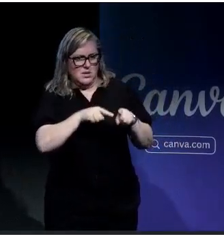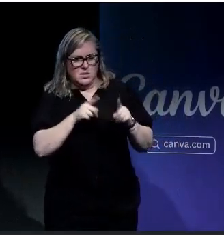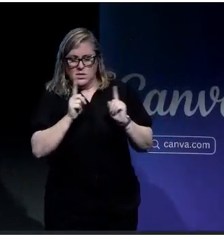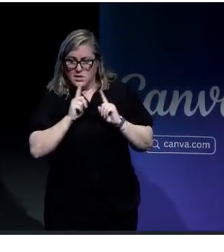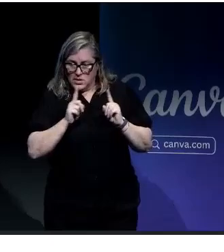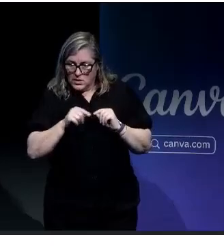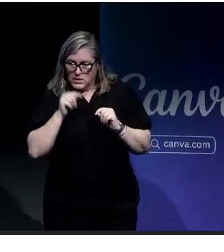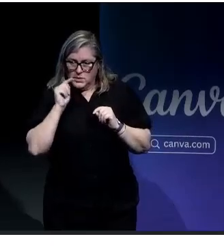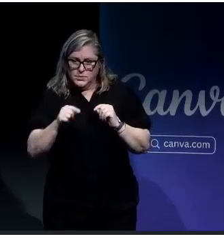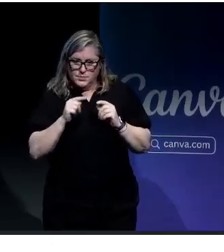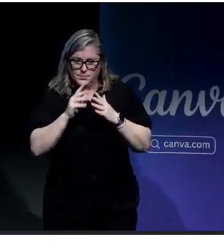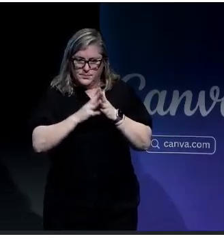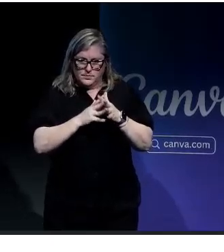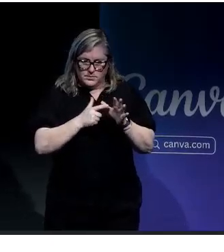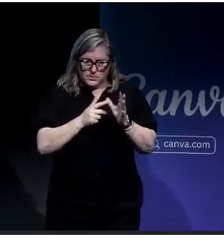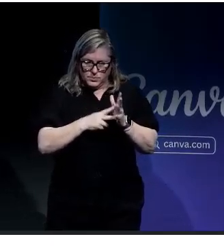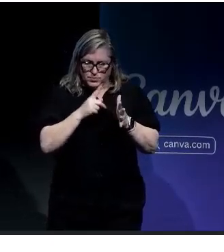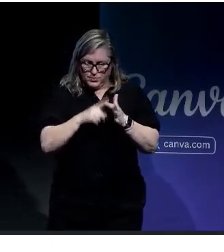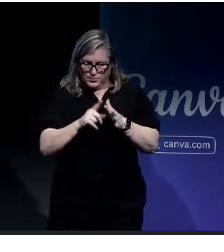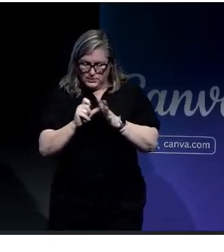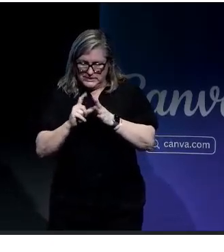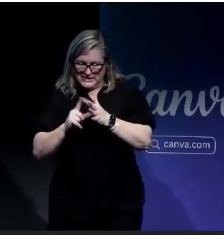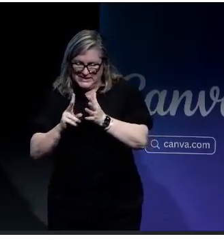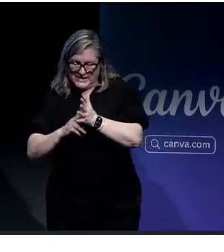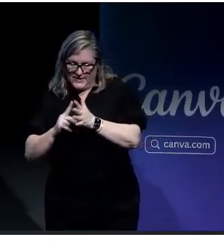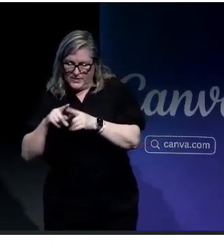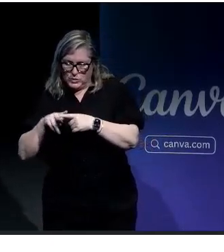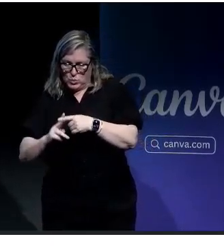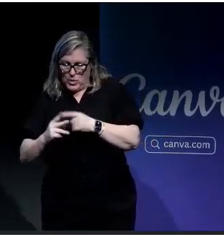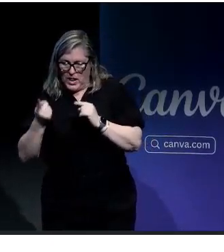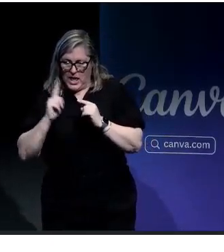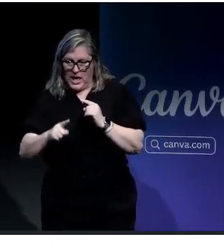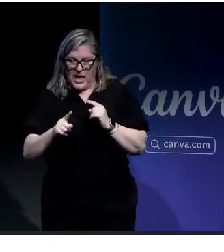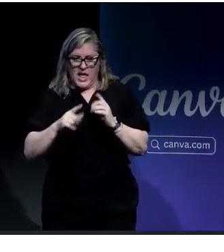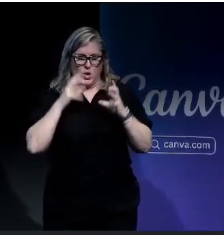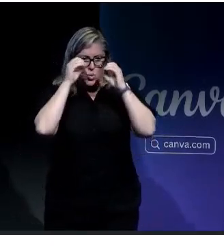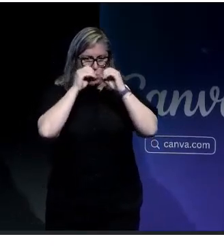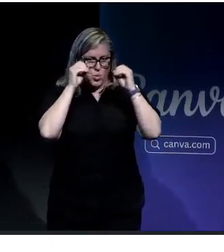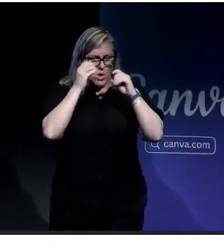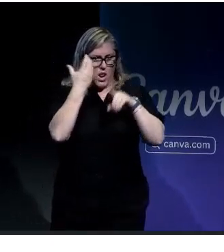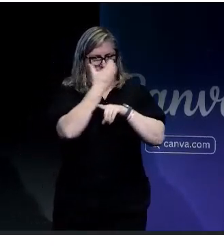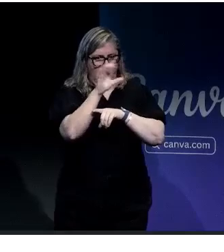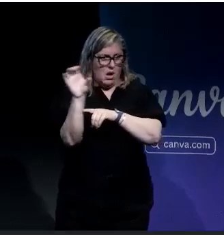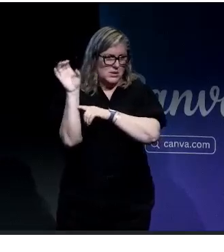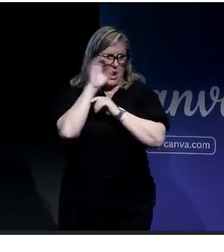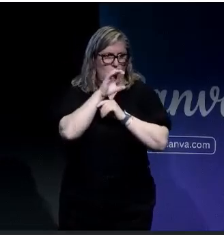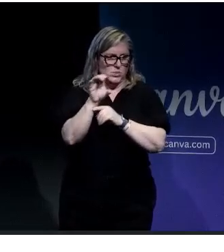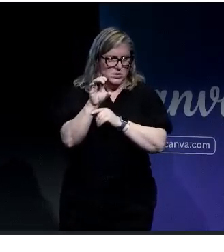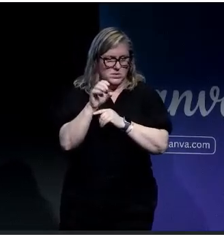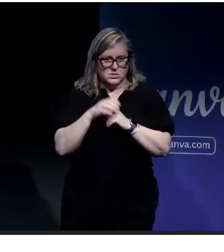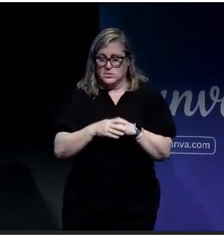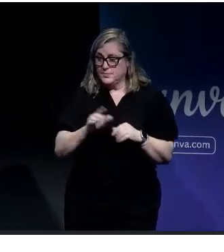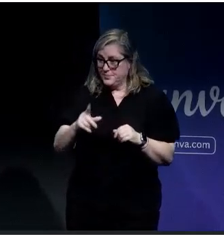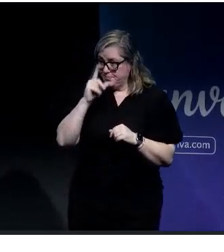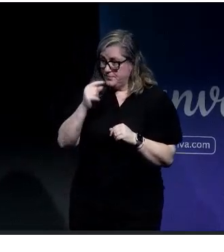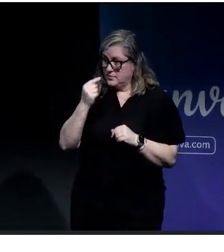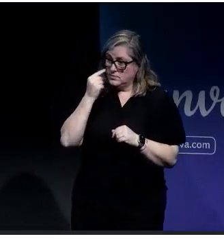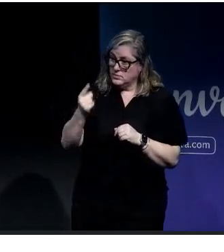AXE DevTools and Google Lighthouse. And so we can see just on these screenshots here, Wave shows